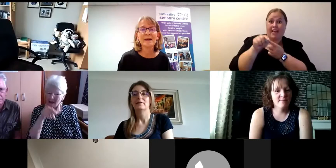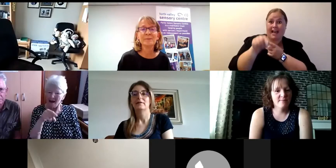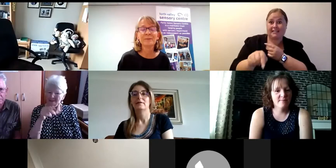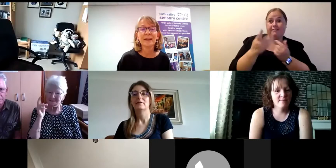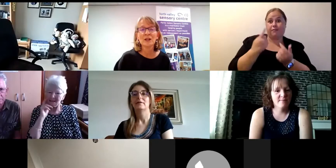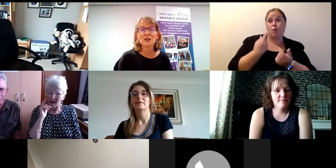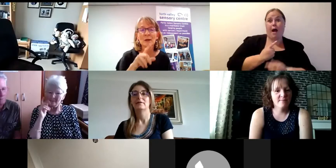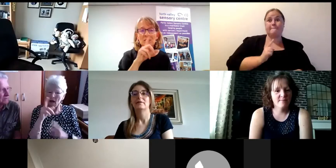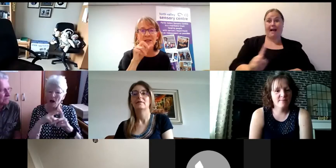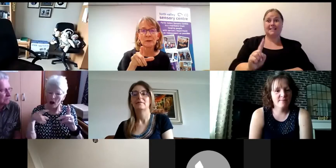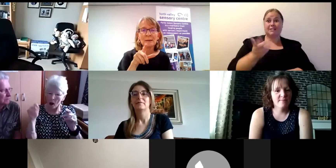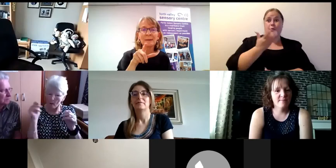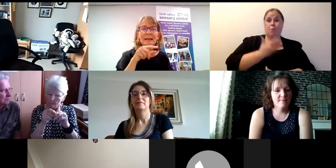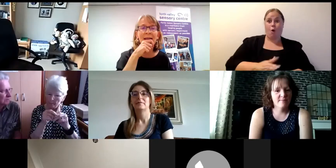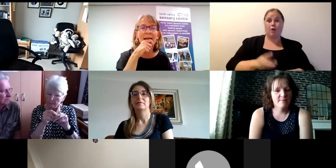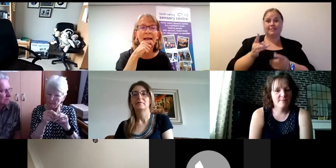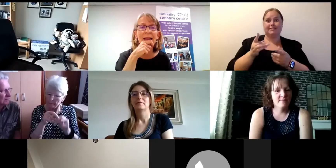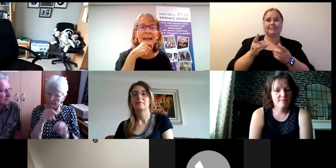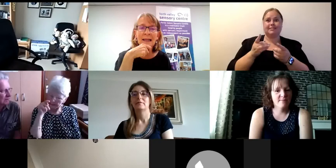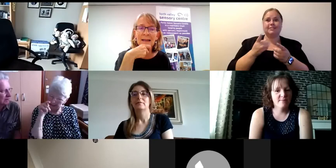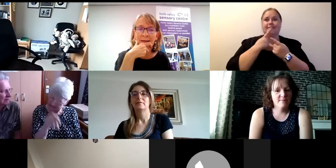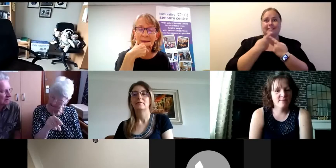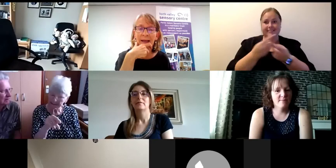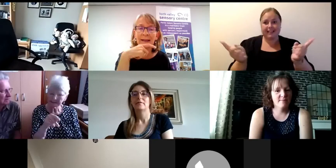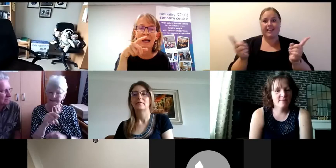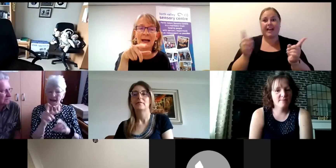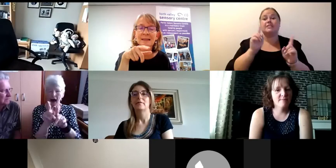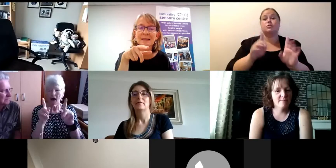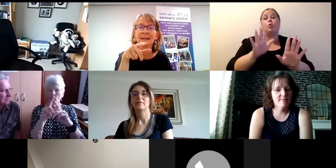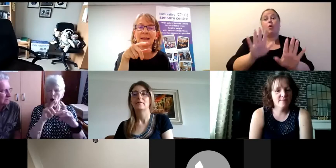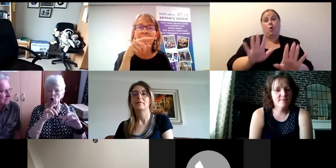So I'm just going to bring in Clare and ask